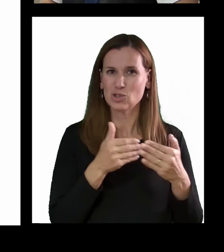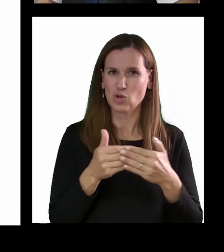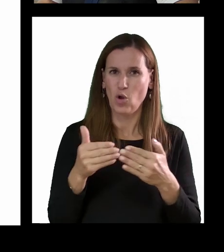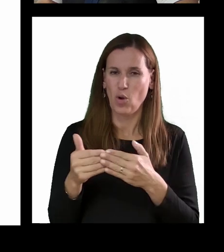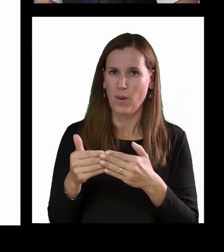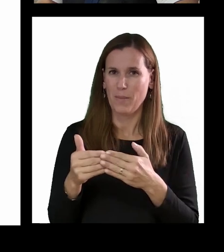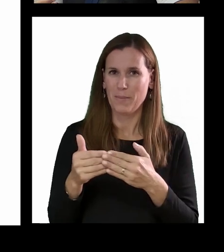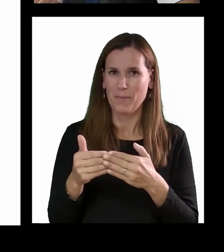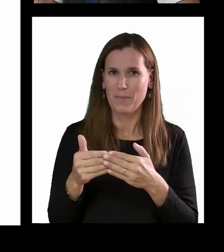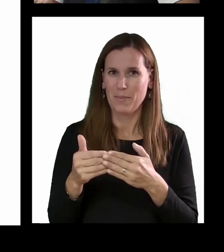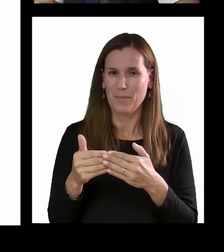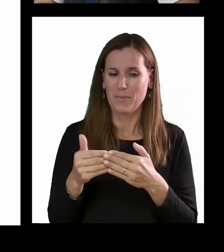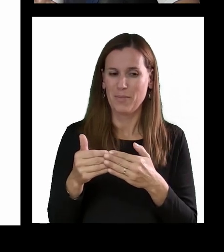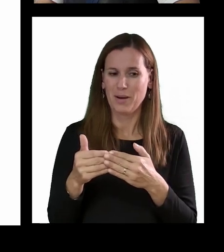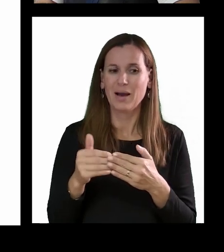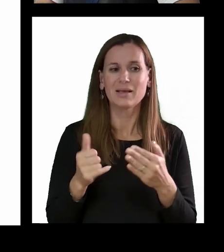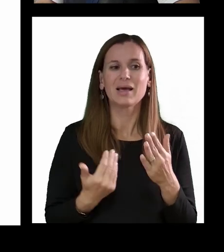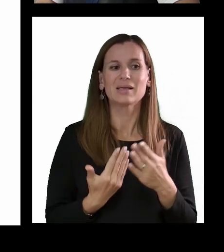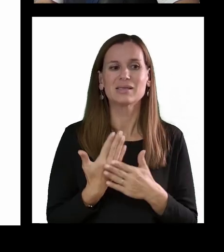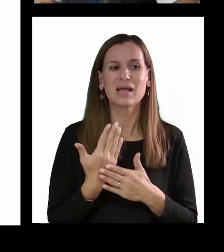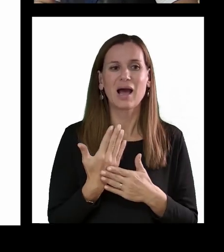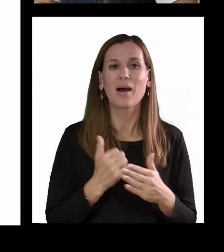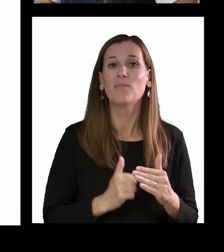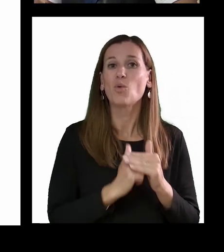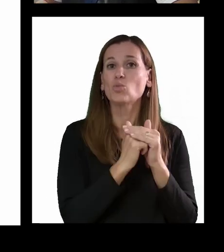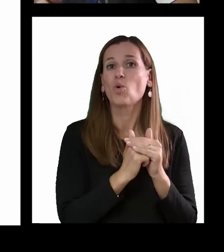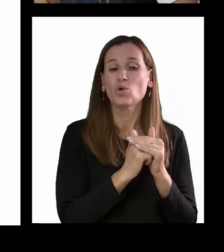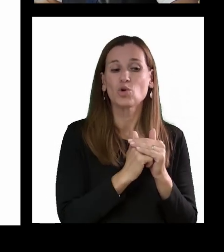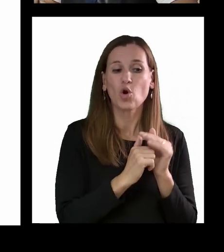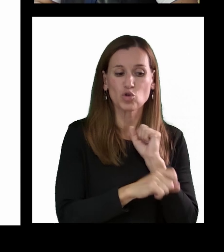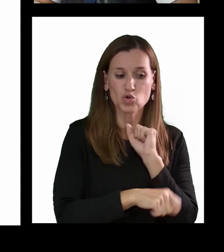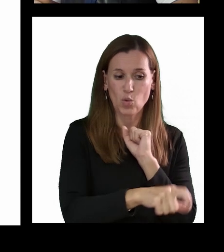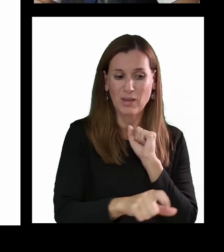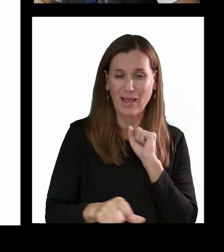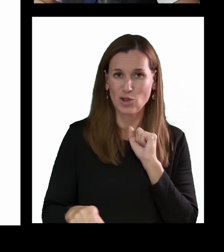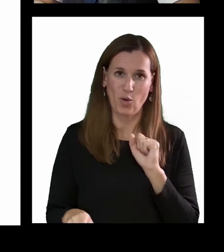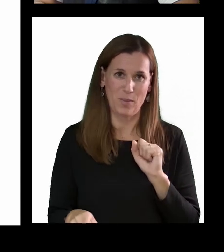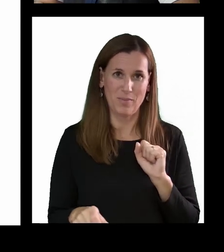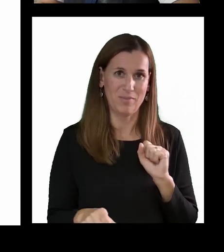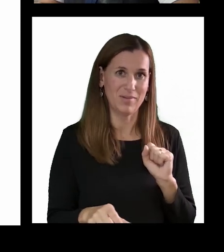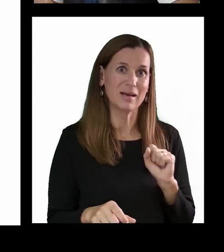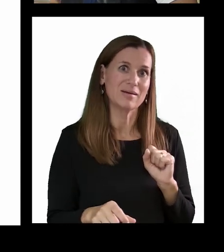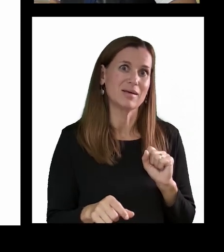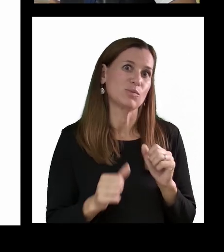personalised support according to the student needs. So this is the first step, as I said,